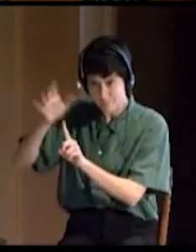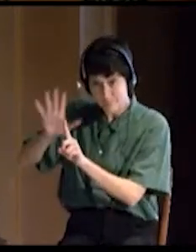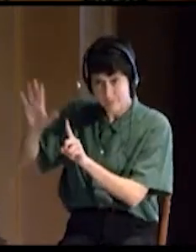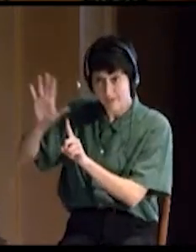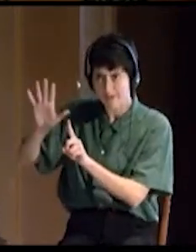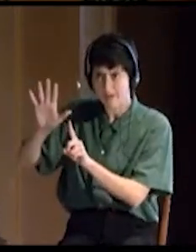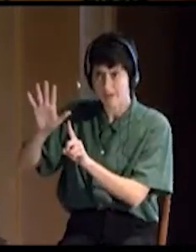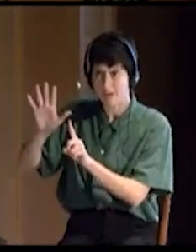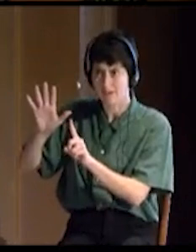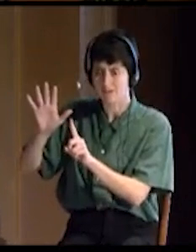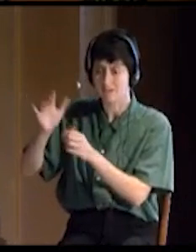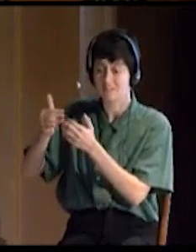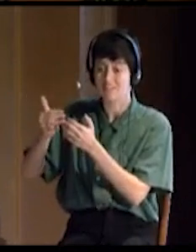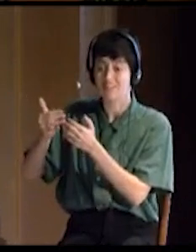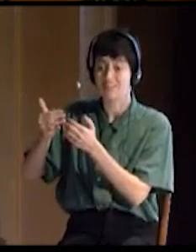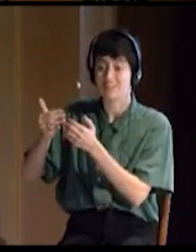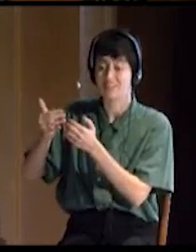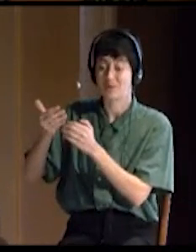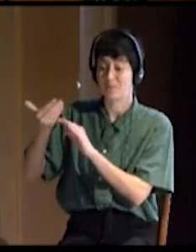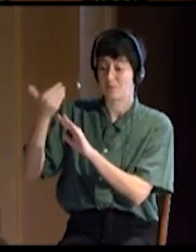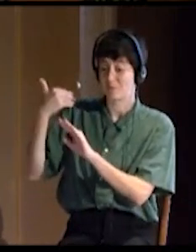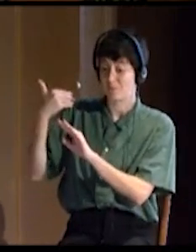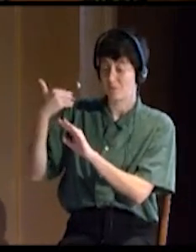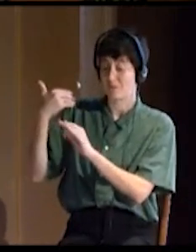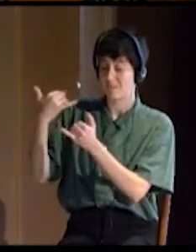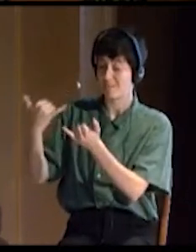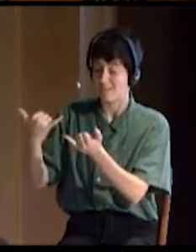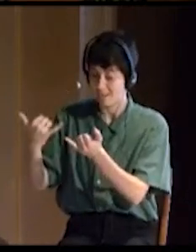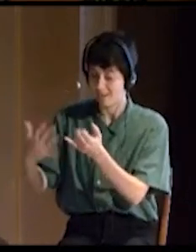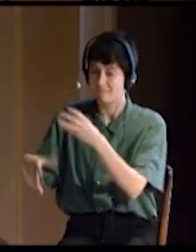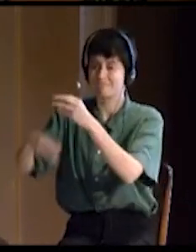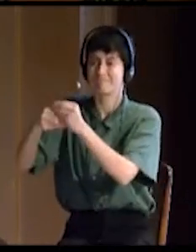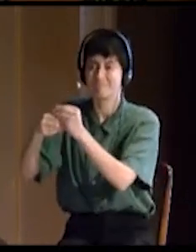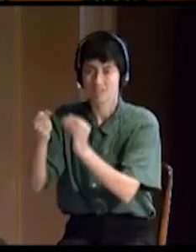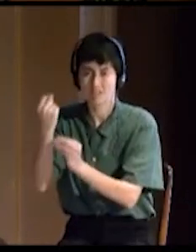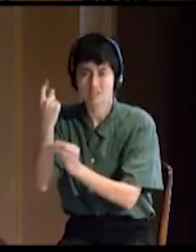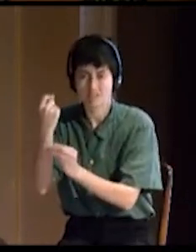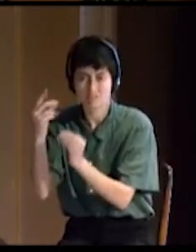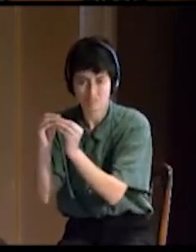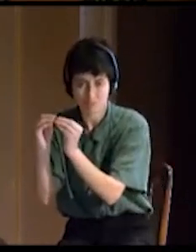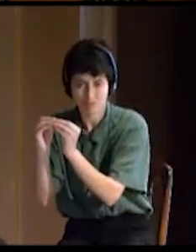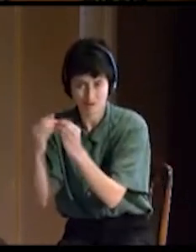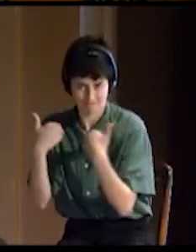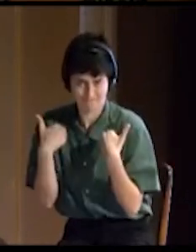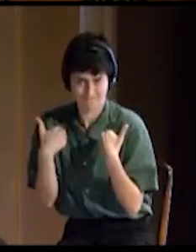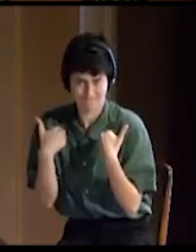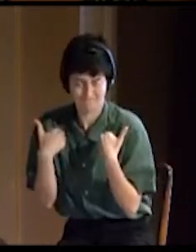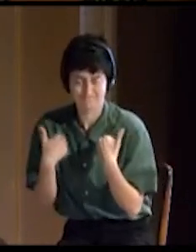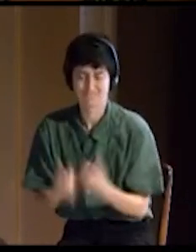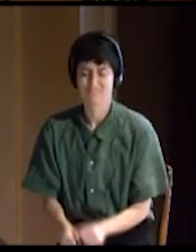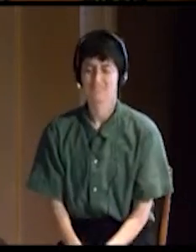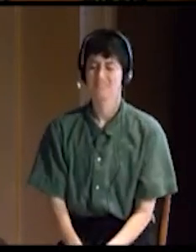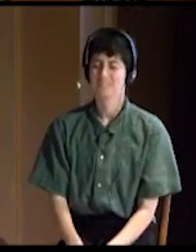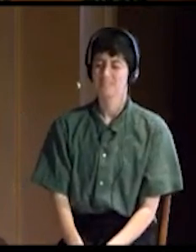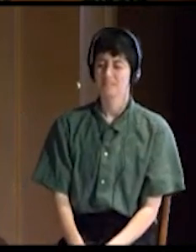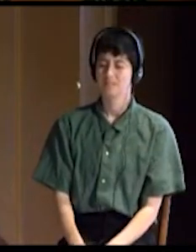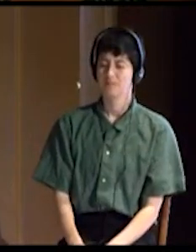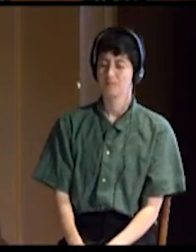that we didn't have before. And just looking at a few examples, not even going at the state and region level,